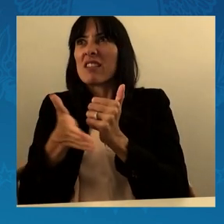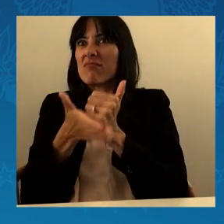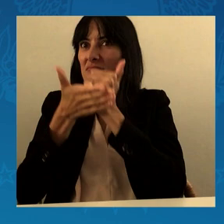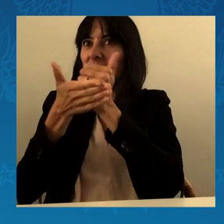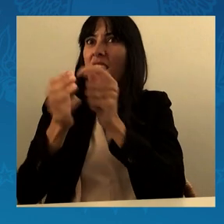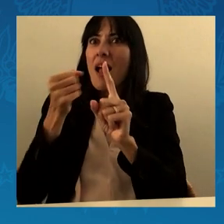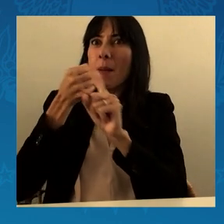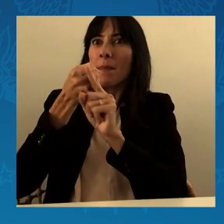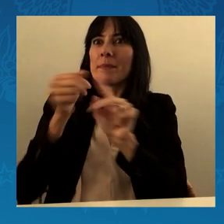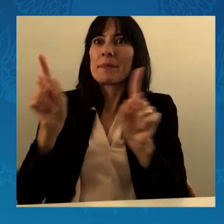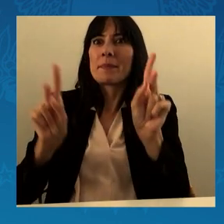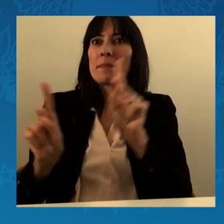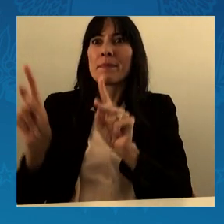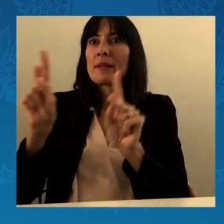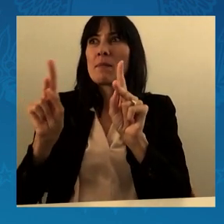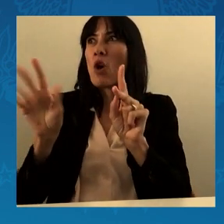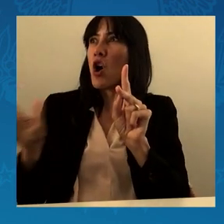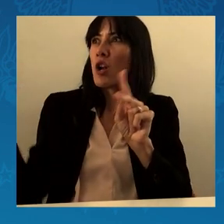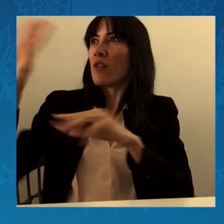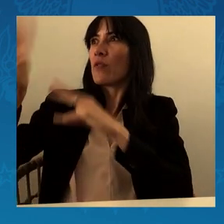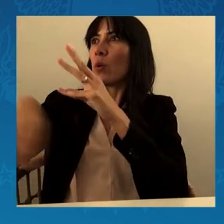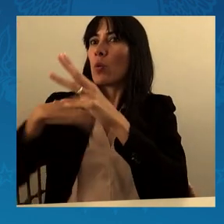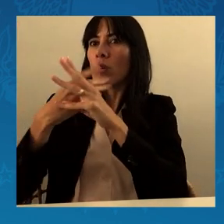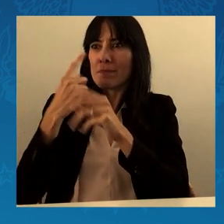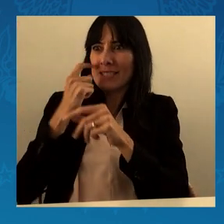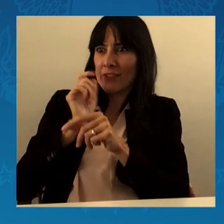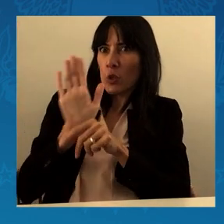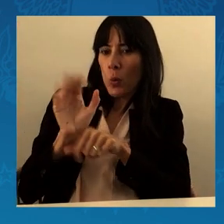It's very exciting. Female Speaker: Definitely.